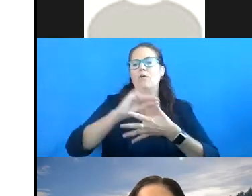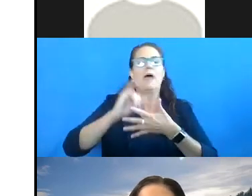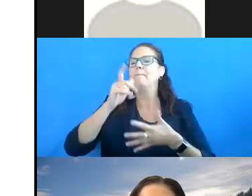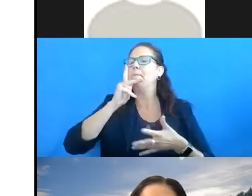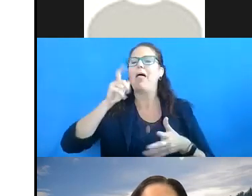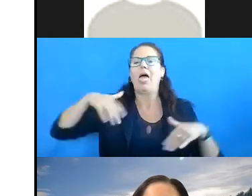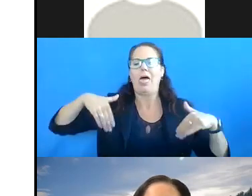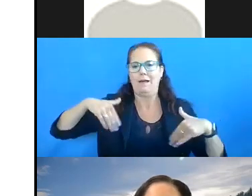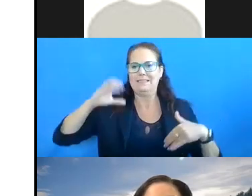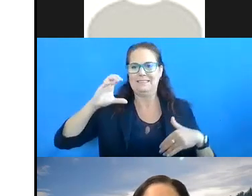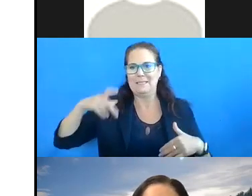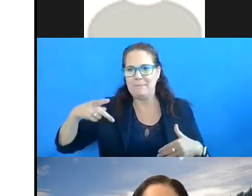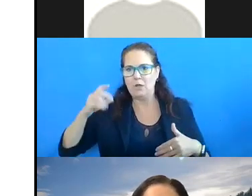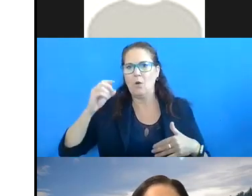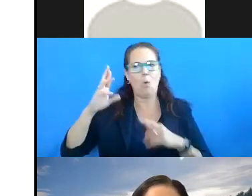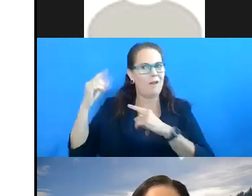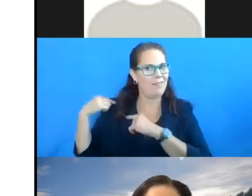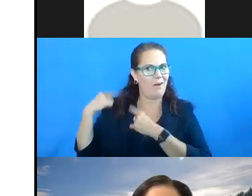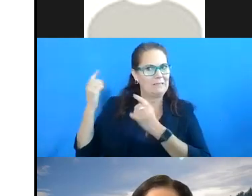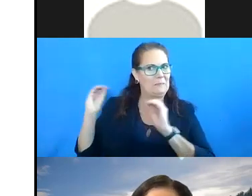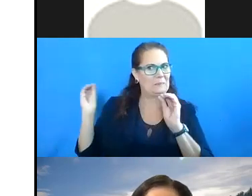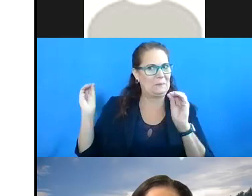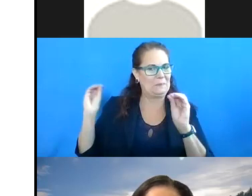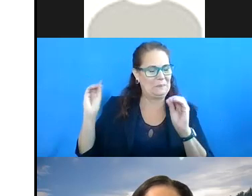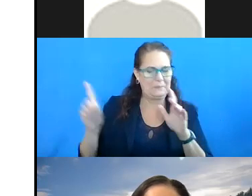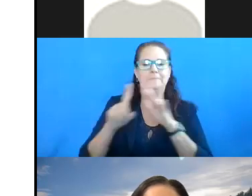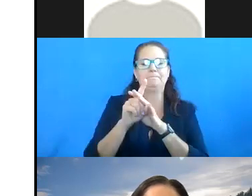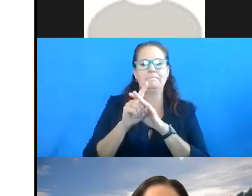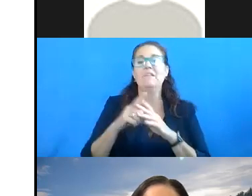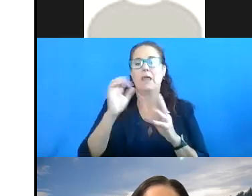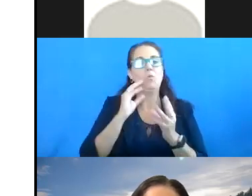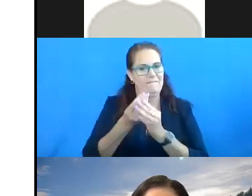CCP or it’s been a long time since they’ve done theirs, and they will fund you year after year,